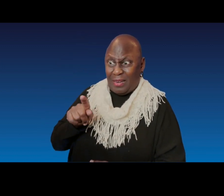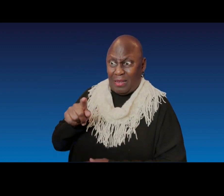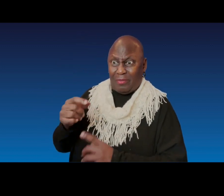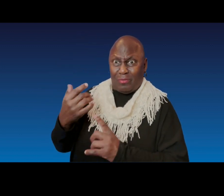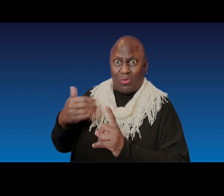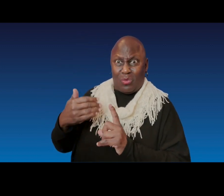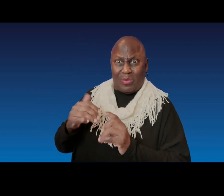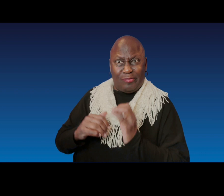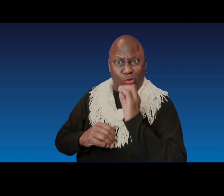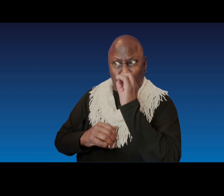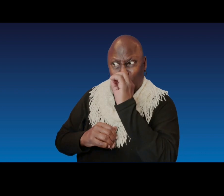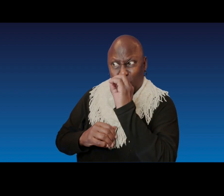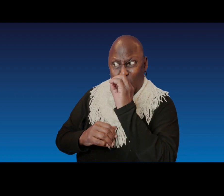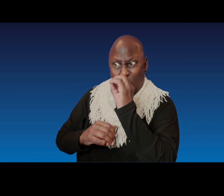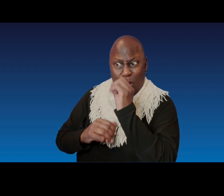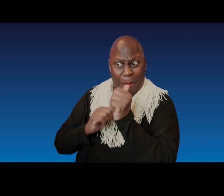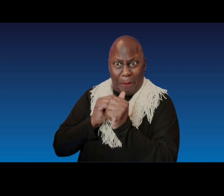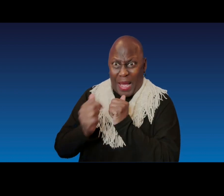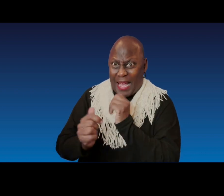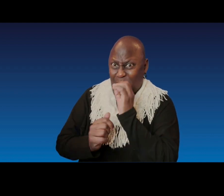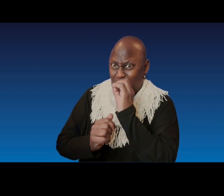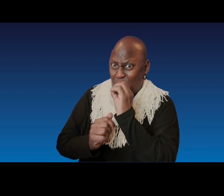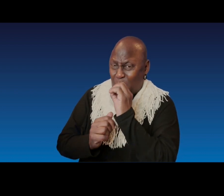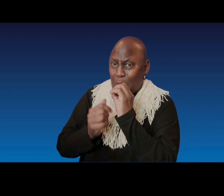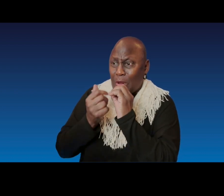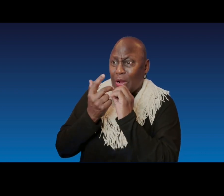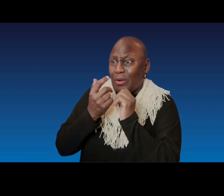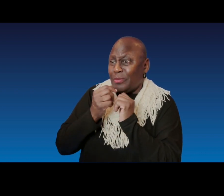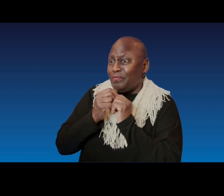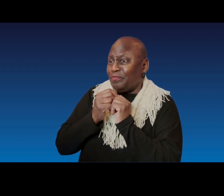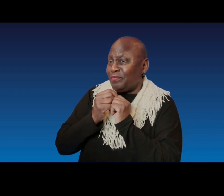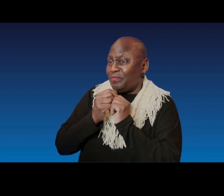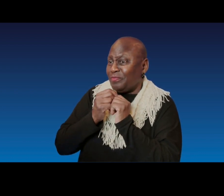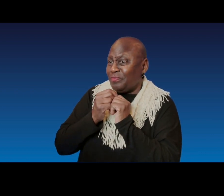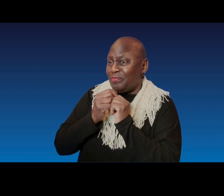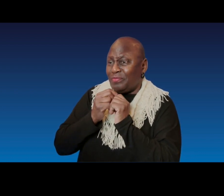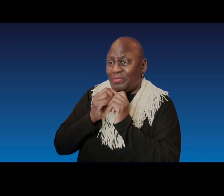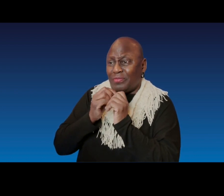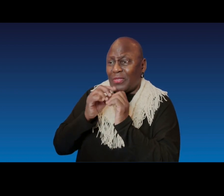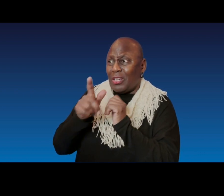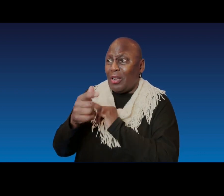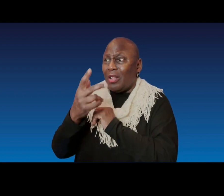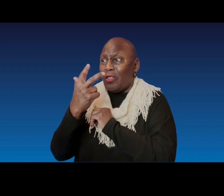Look at the deaf black percentage, zero passed while three failed.